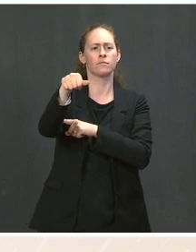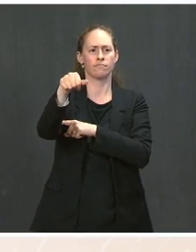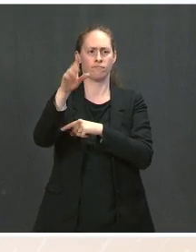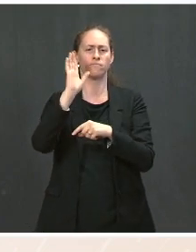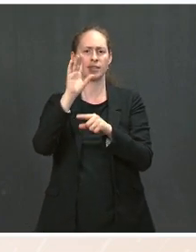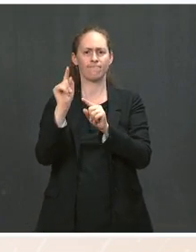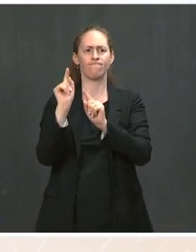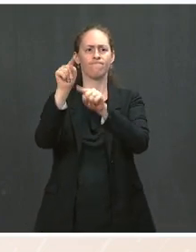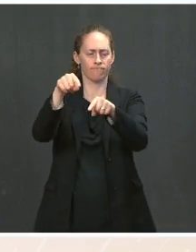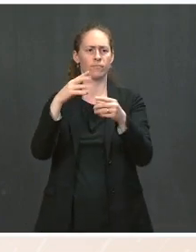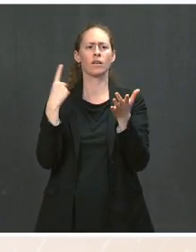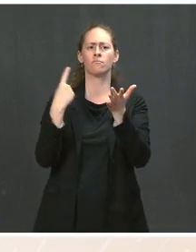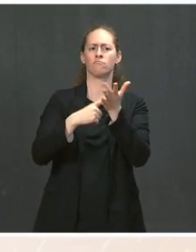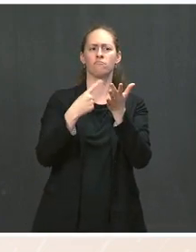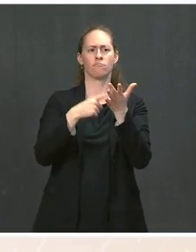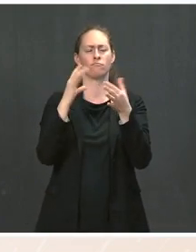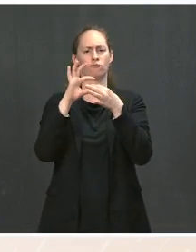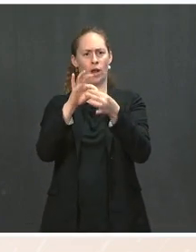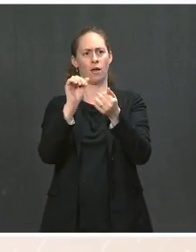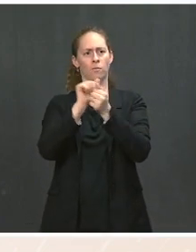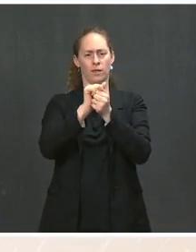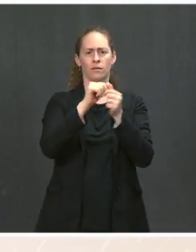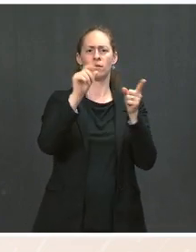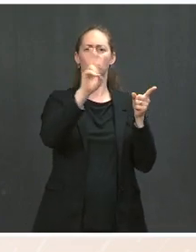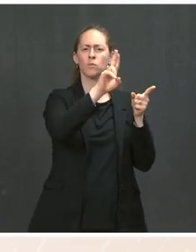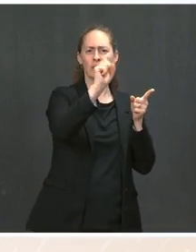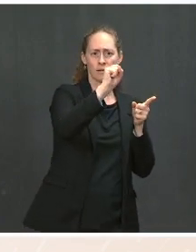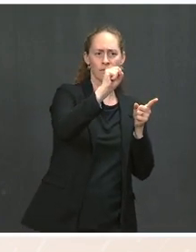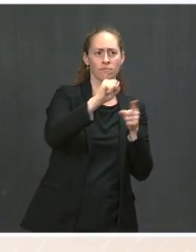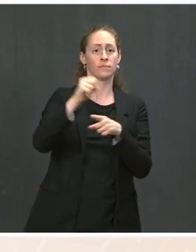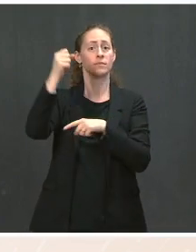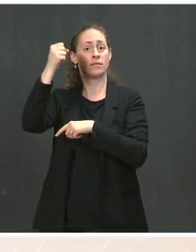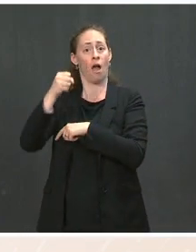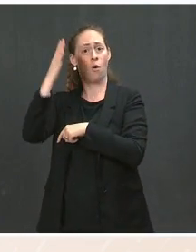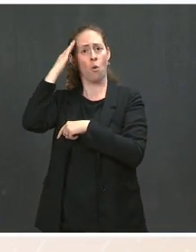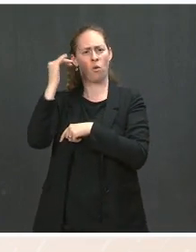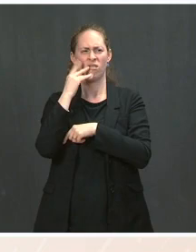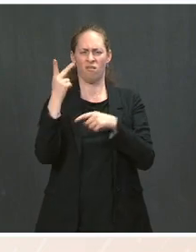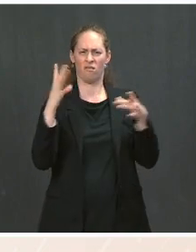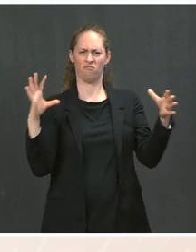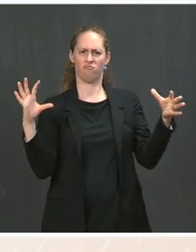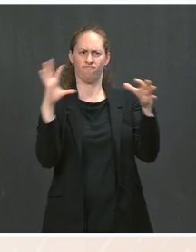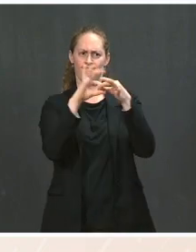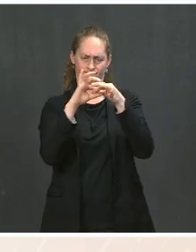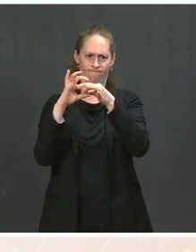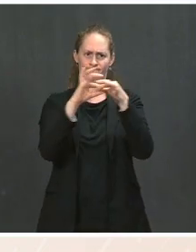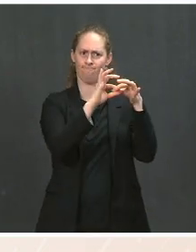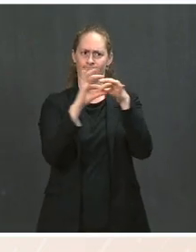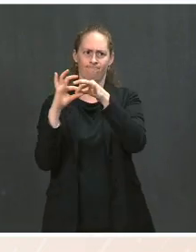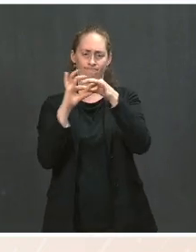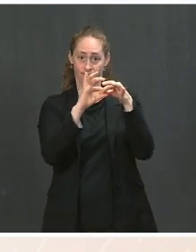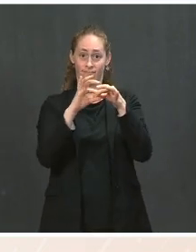and the longstanding ties and friendships between the people of our two countries. And, with that, Aamer. It's been a week.